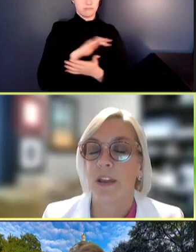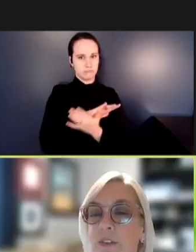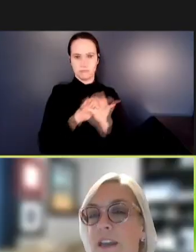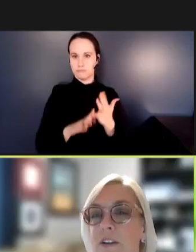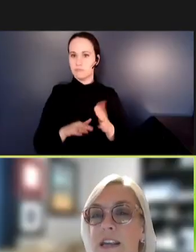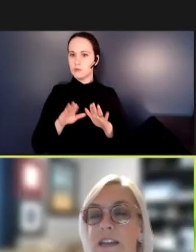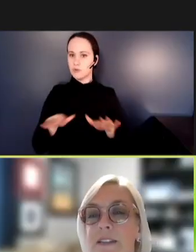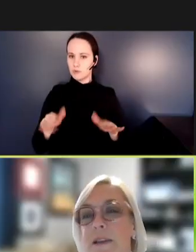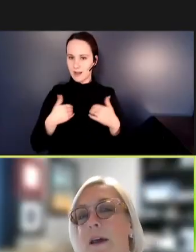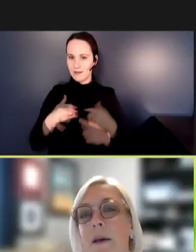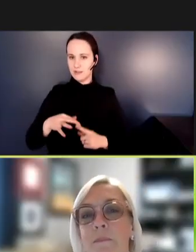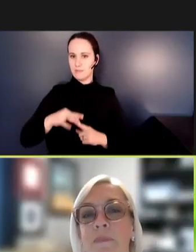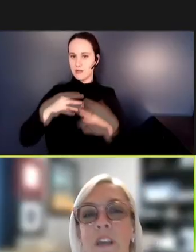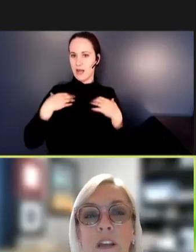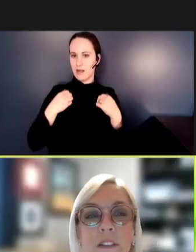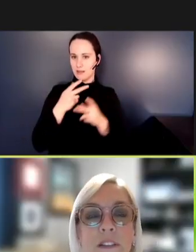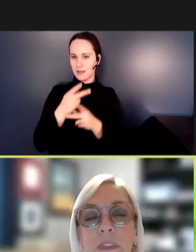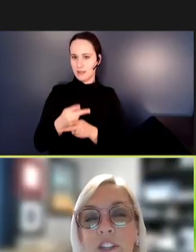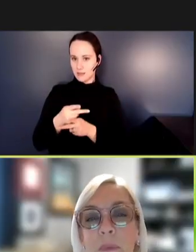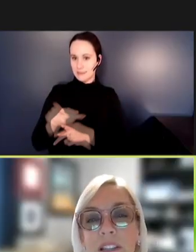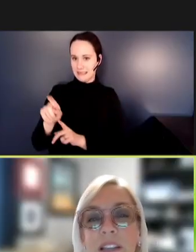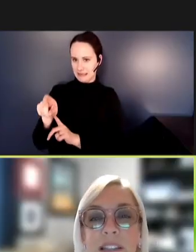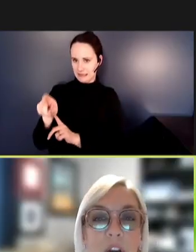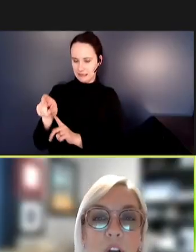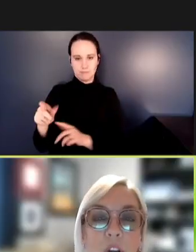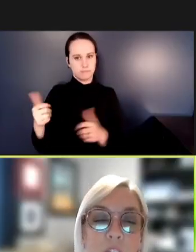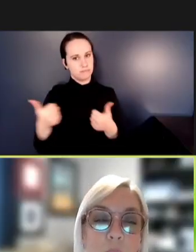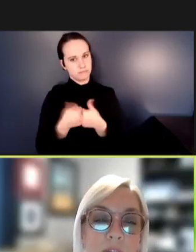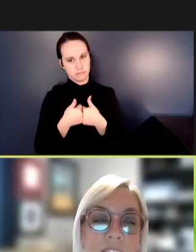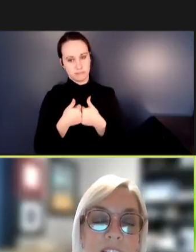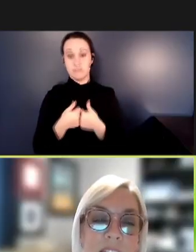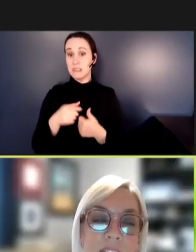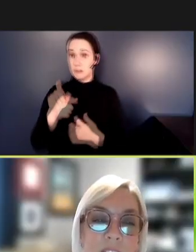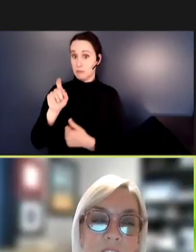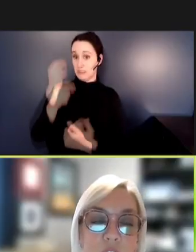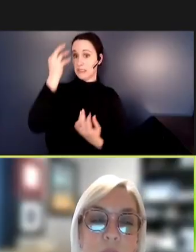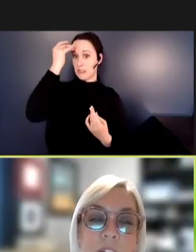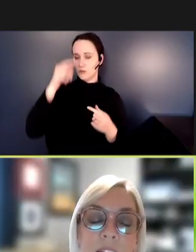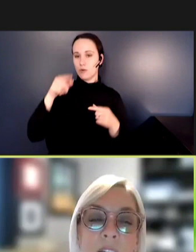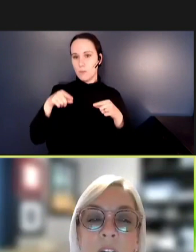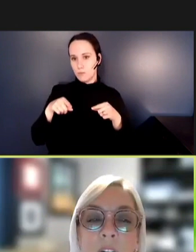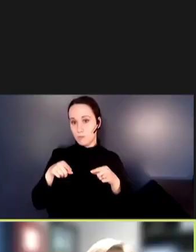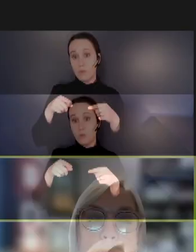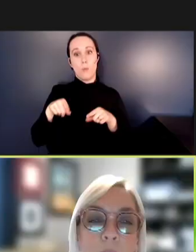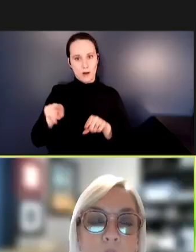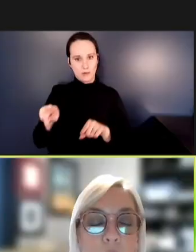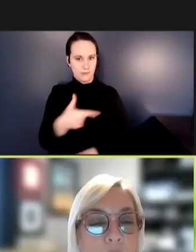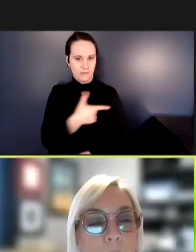healthcare needs, some things you must consider when vaccinating these children. We know from